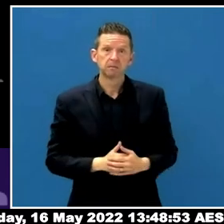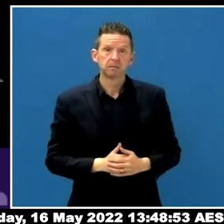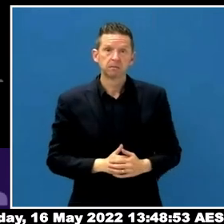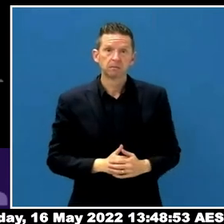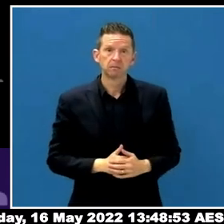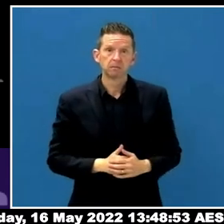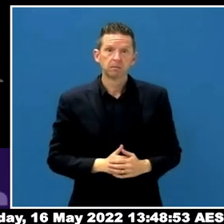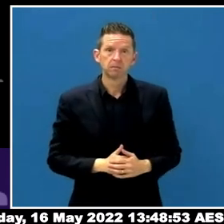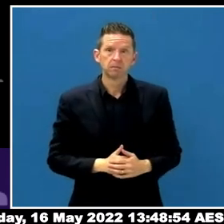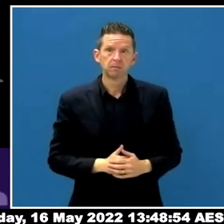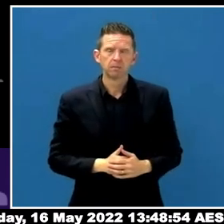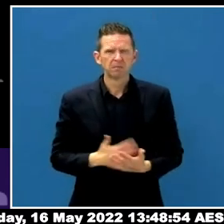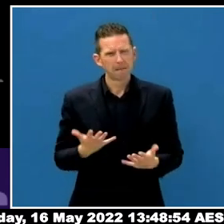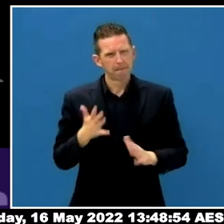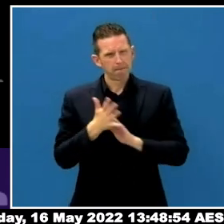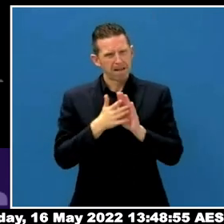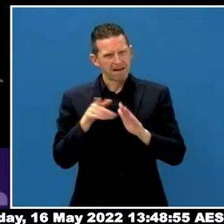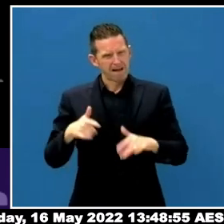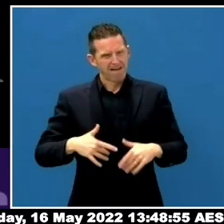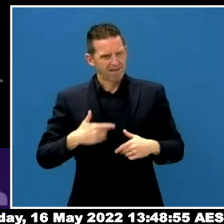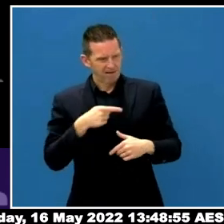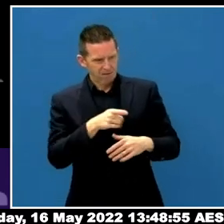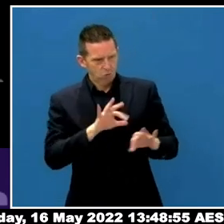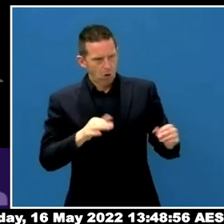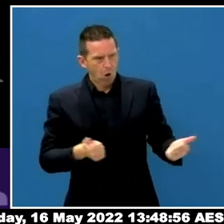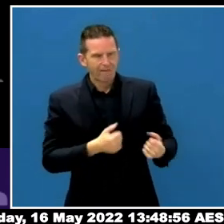support him build life skills and his capacity to be independent?